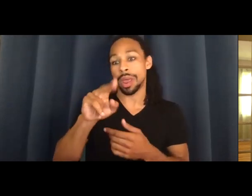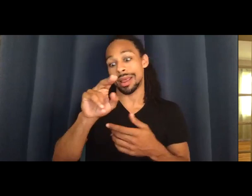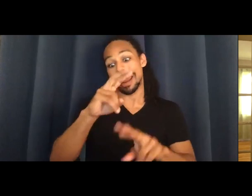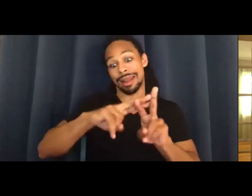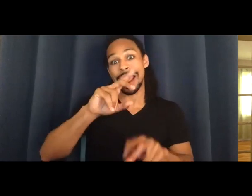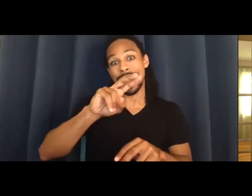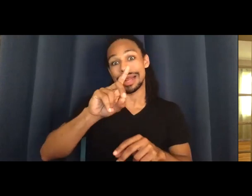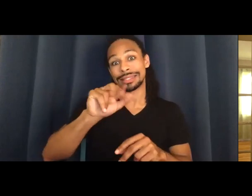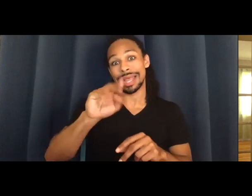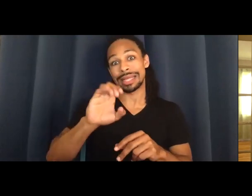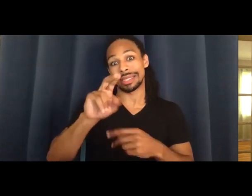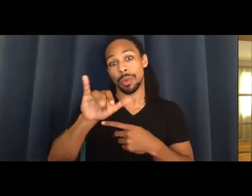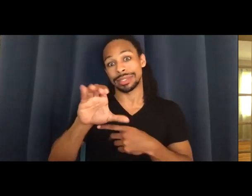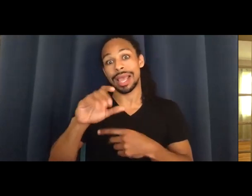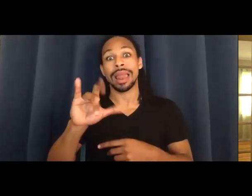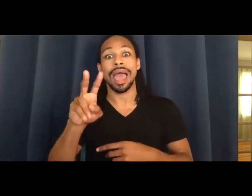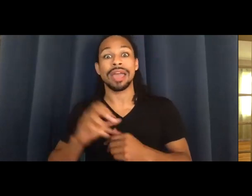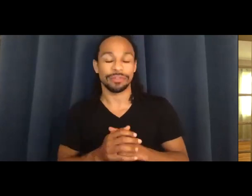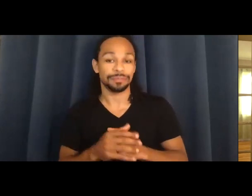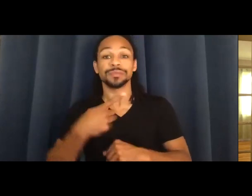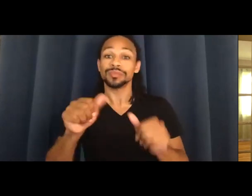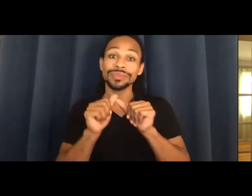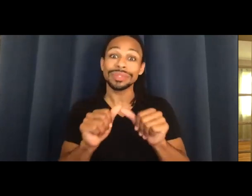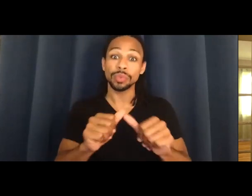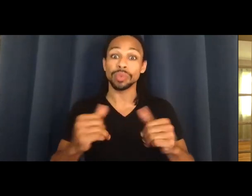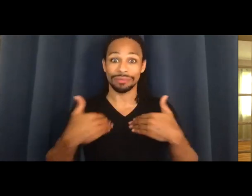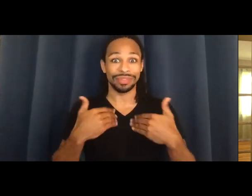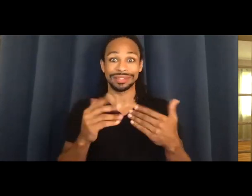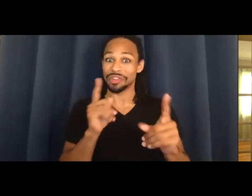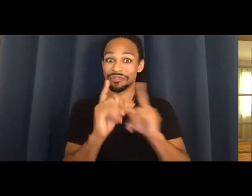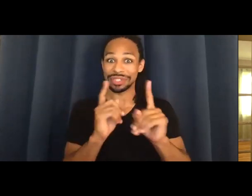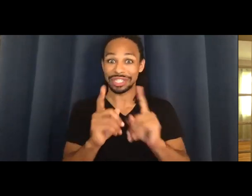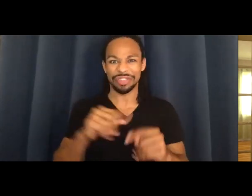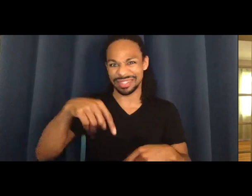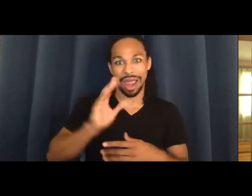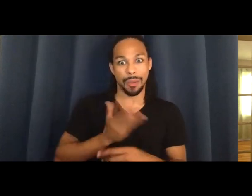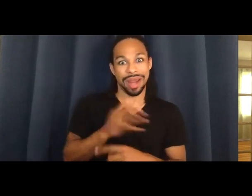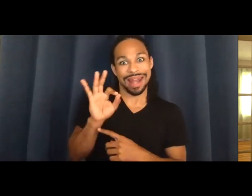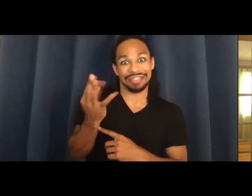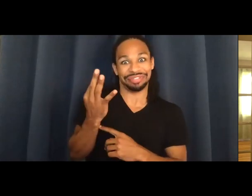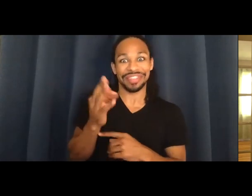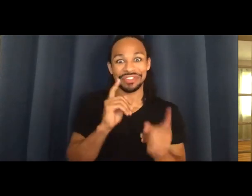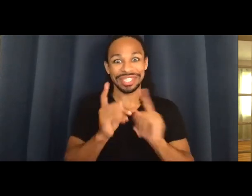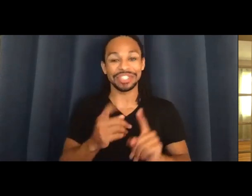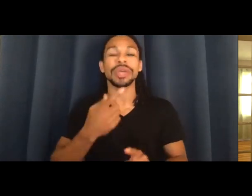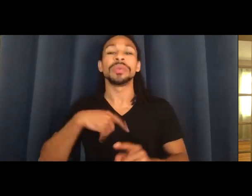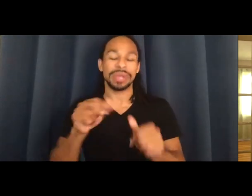As we continue to host these conversations, this being our ninth, we are learning how to create dialogue spaces that reflect our values as a team and